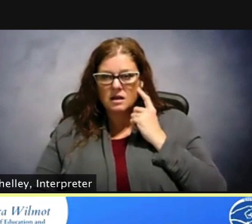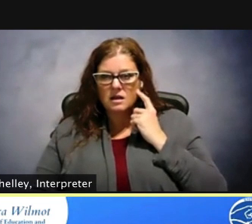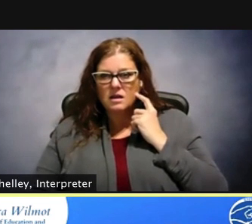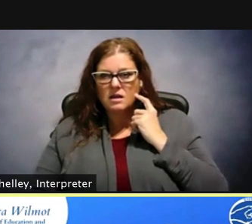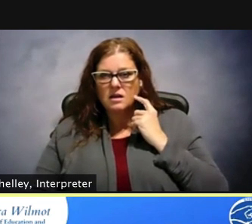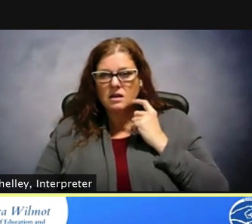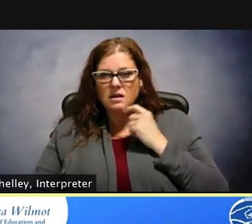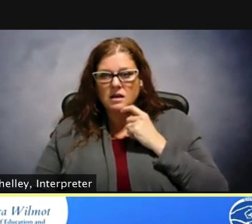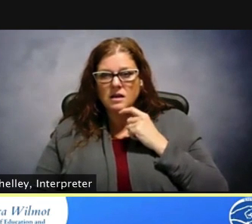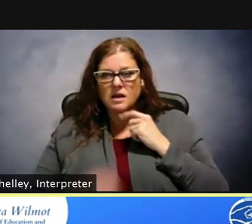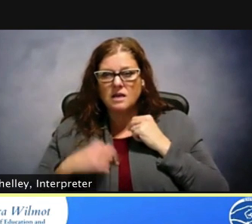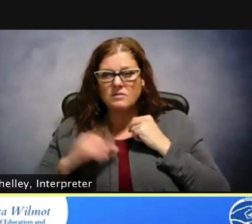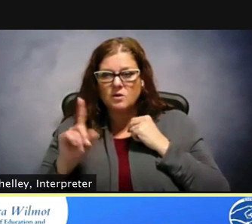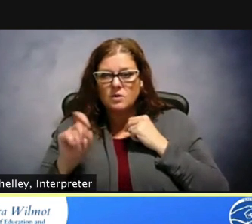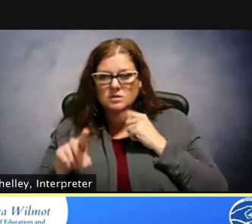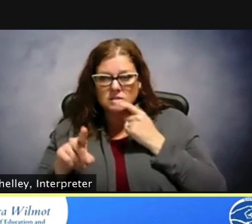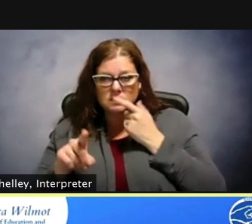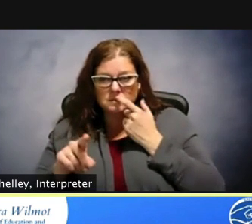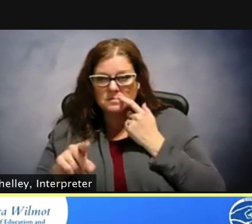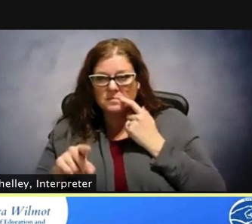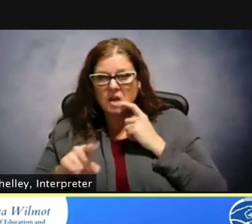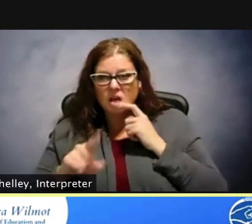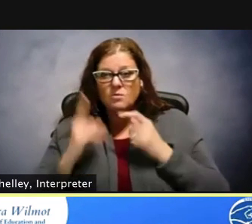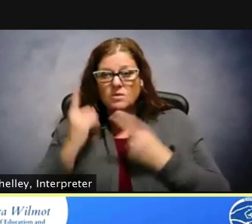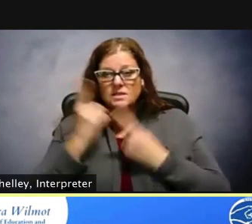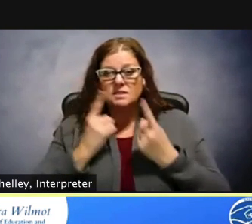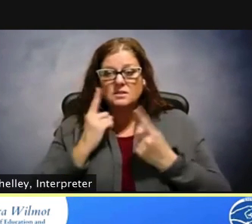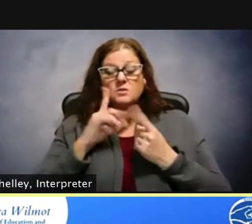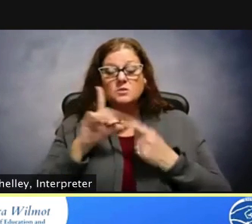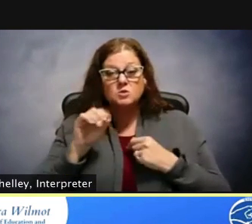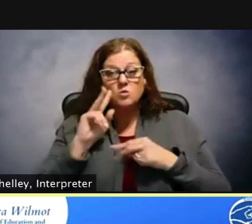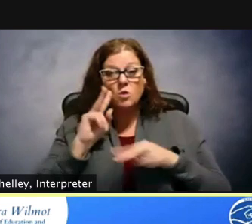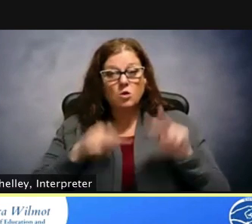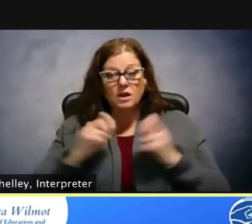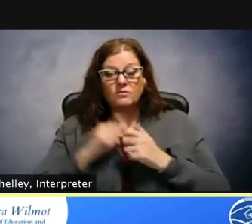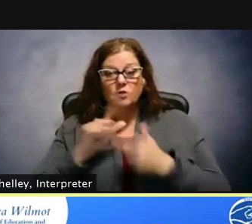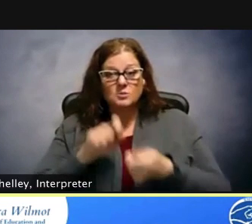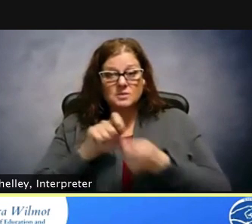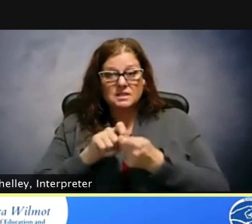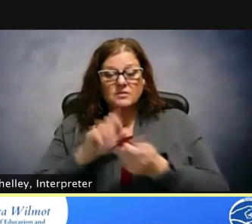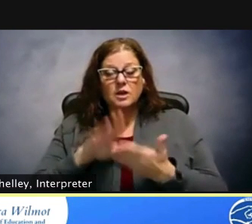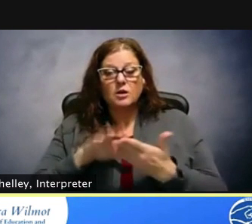we do have a question, “What considerations do you look at for Specific Learning Disabled